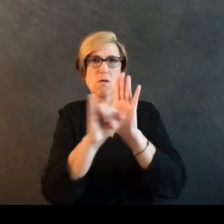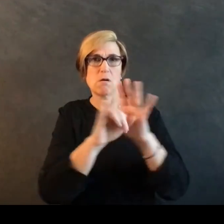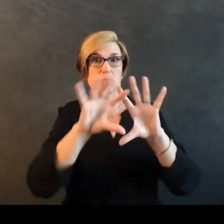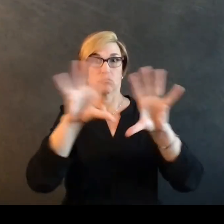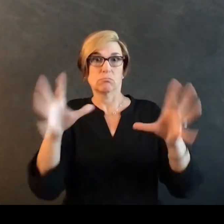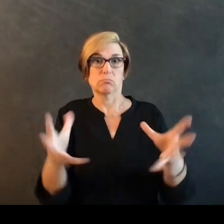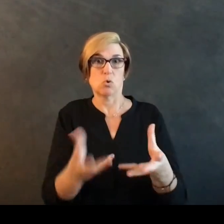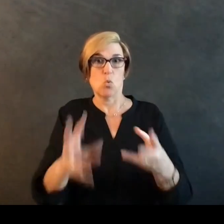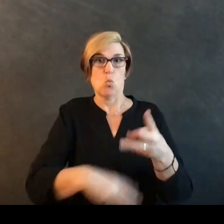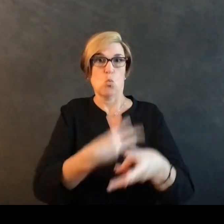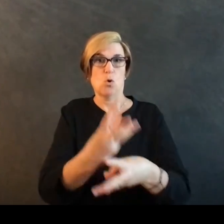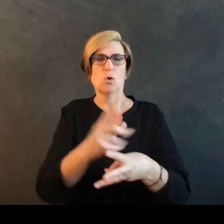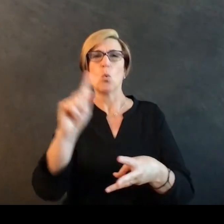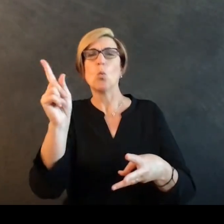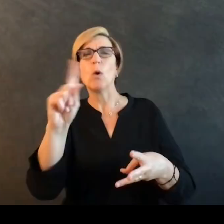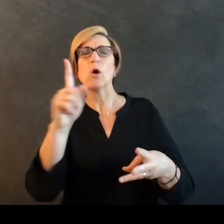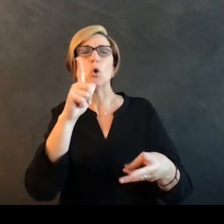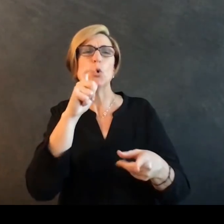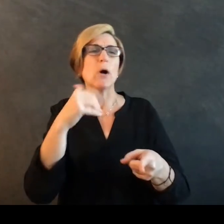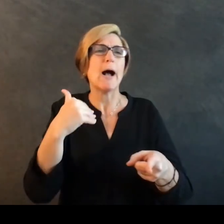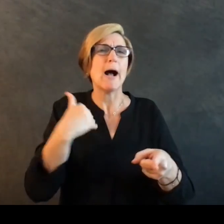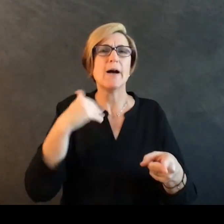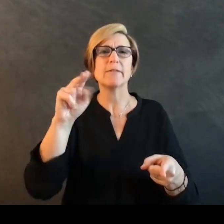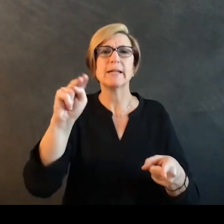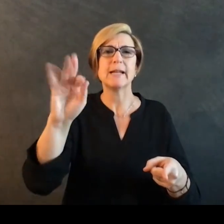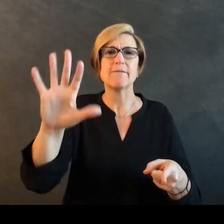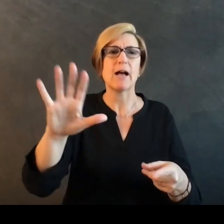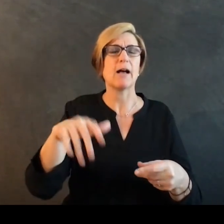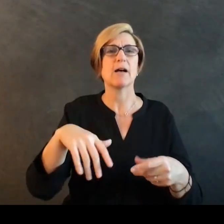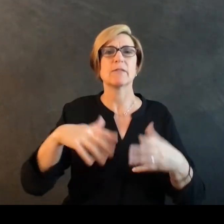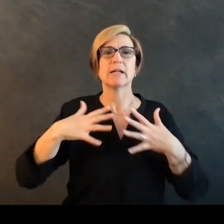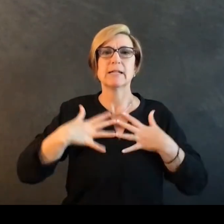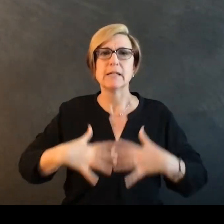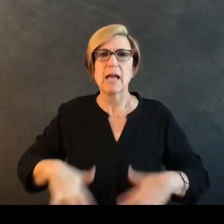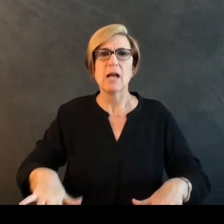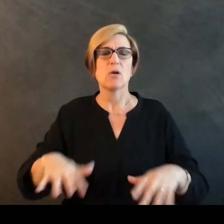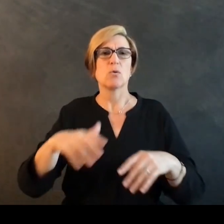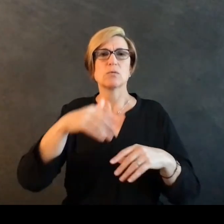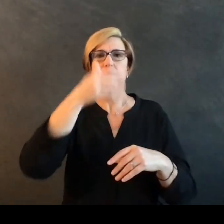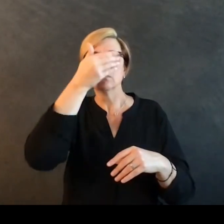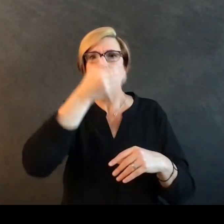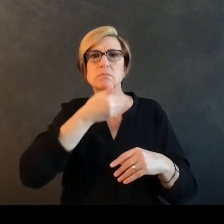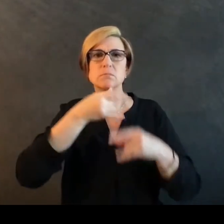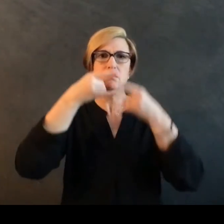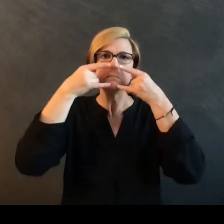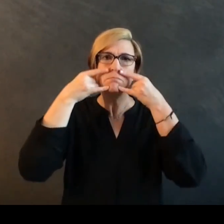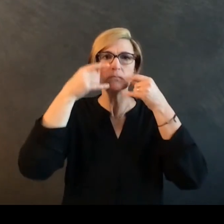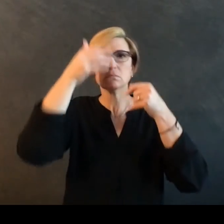masks surgical gowns gloves protective equipment and at this point we've